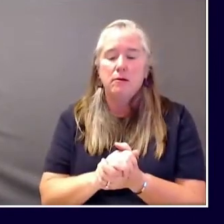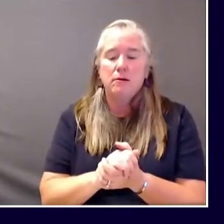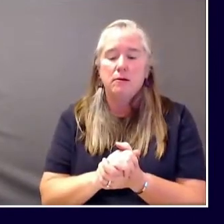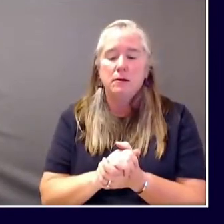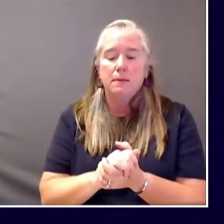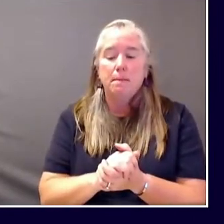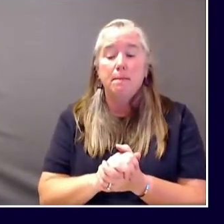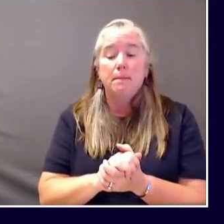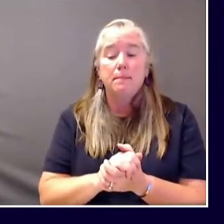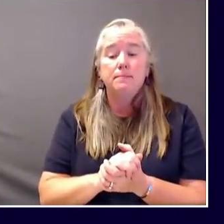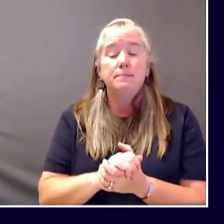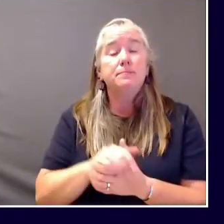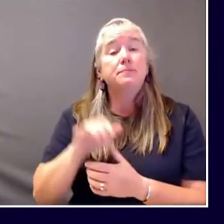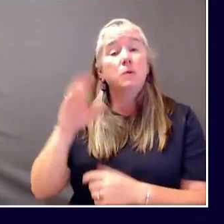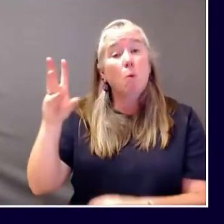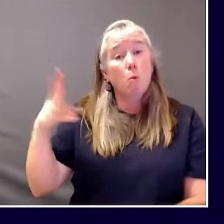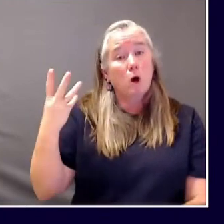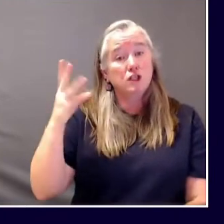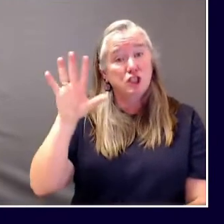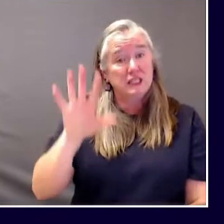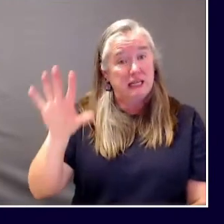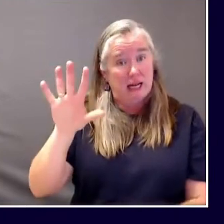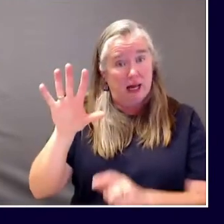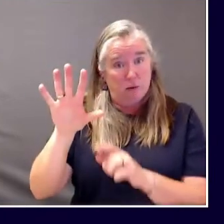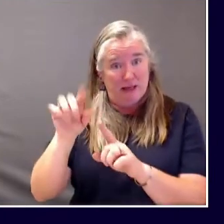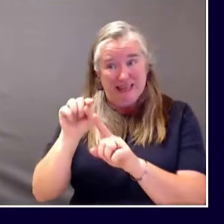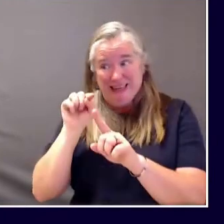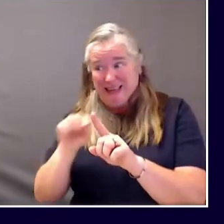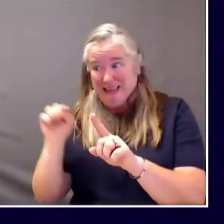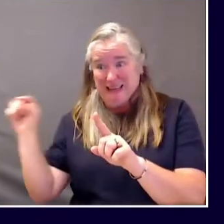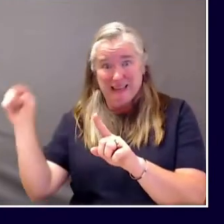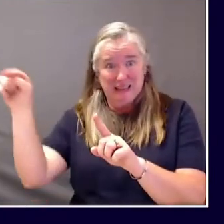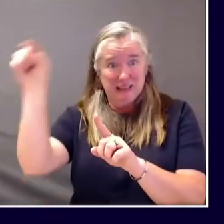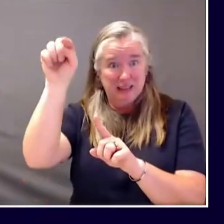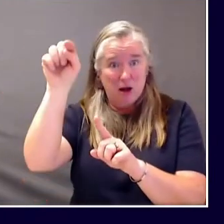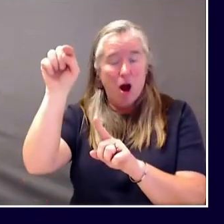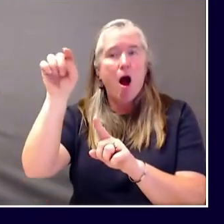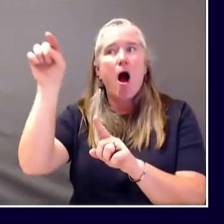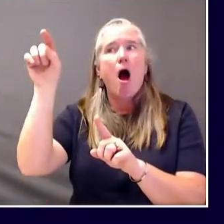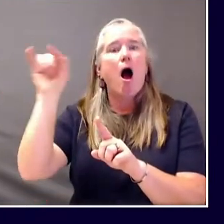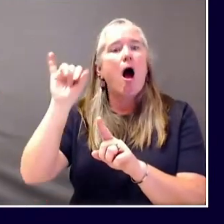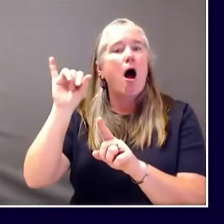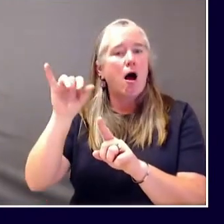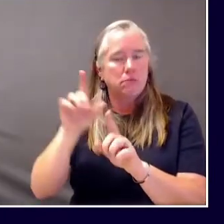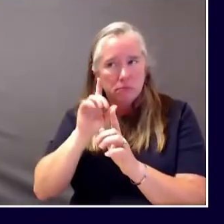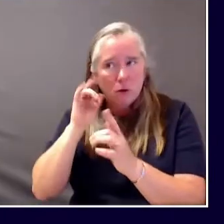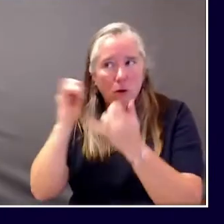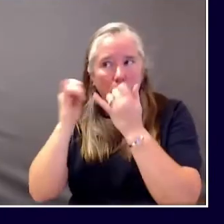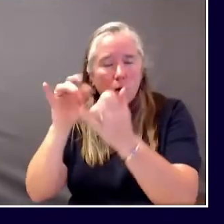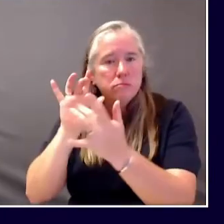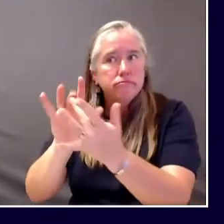cases in and around Washington